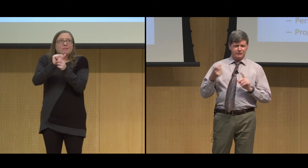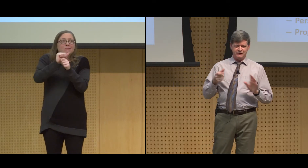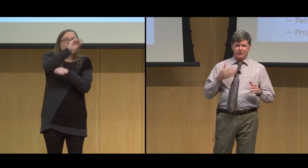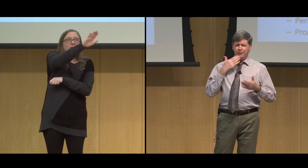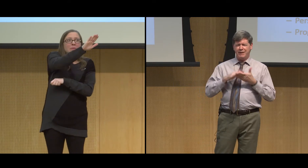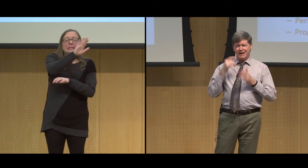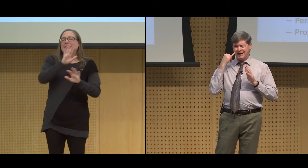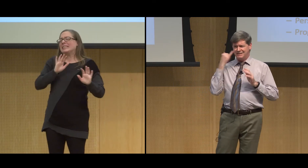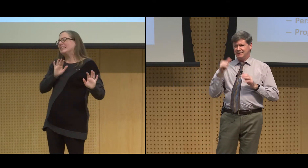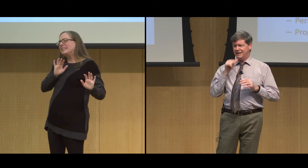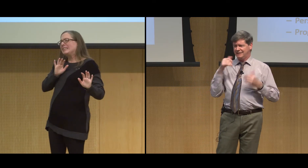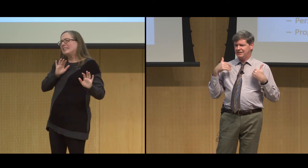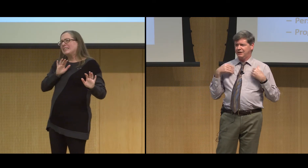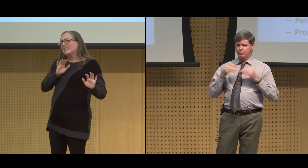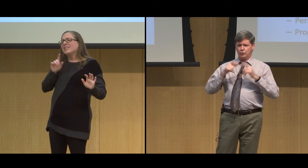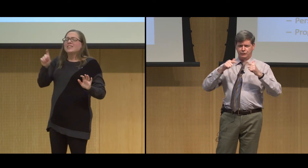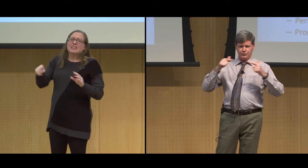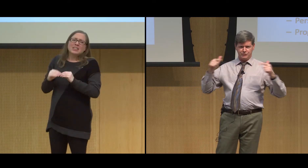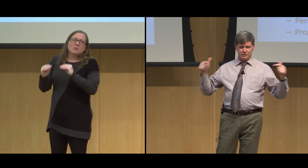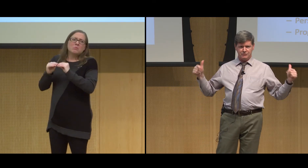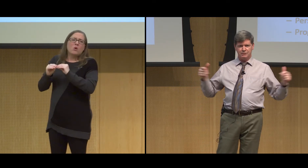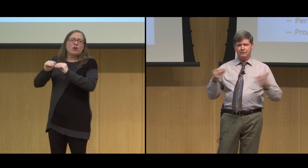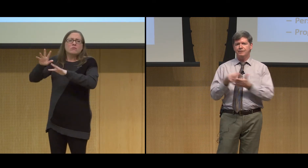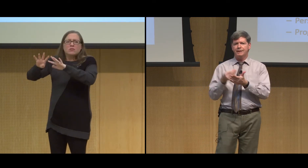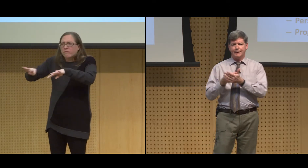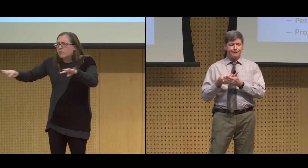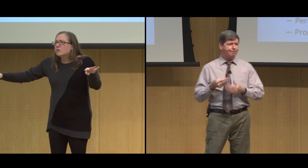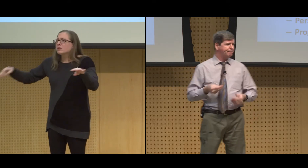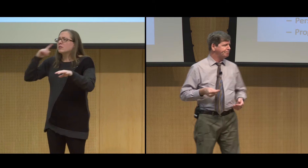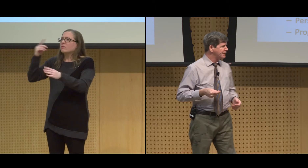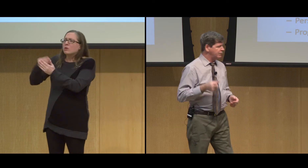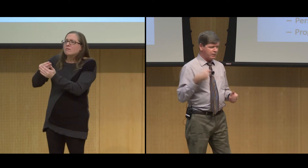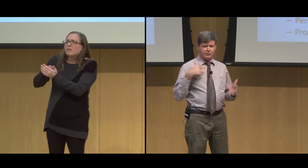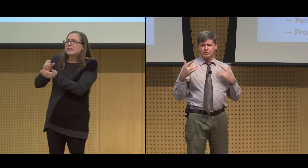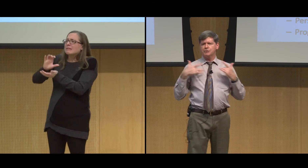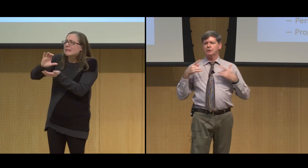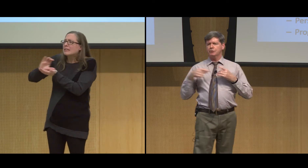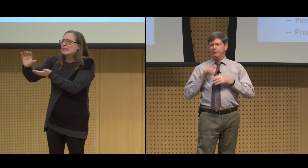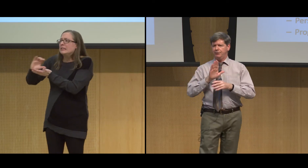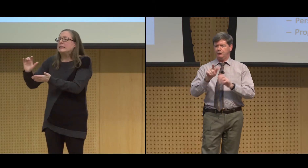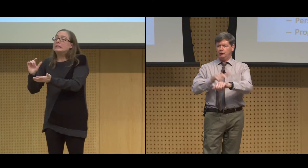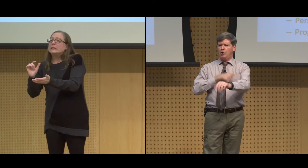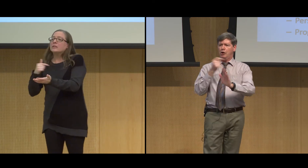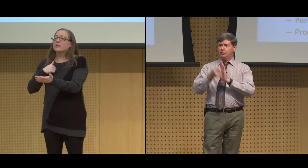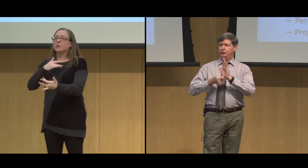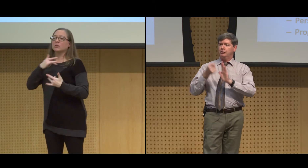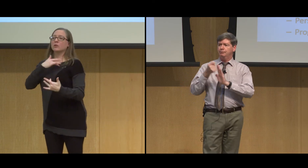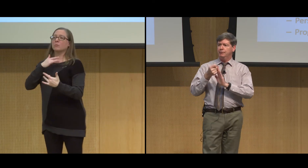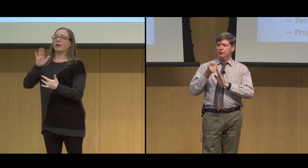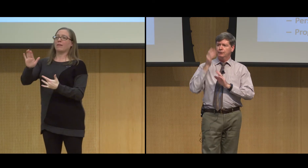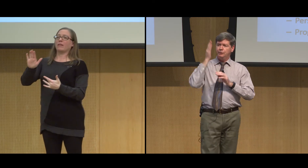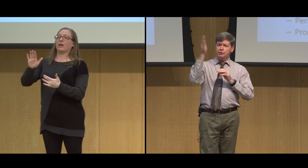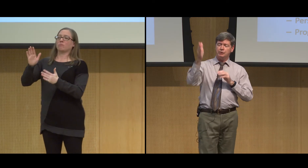you know, a bad idea not to have more diverse funding. So I was concerned about their long-term future,